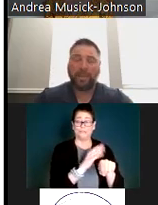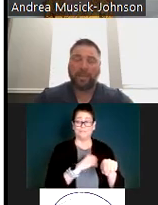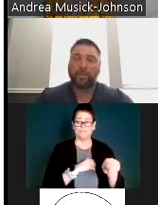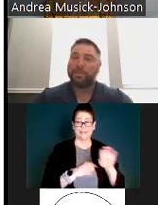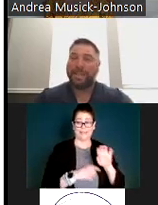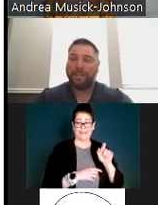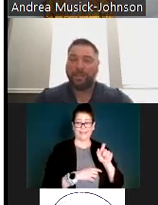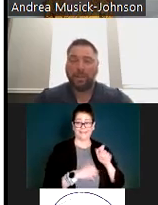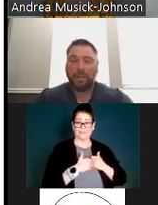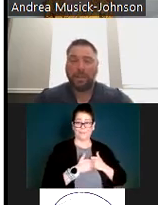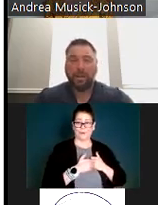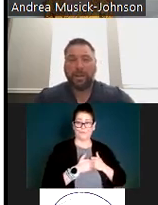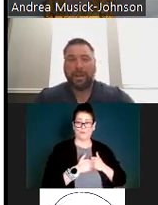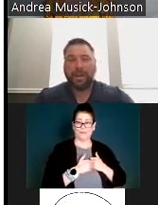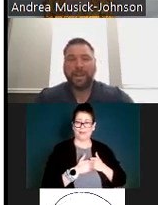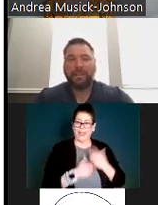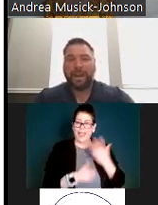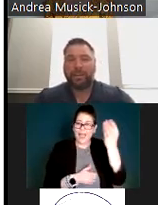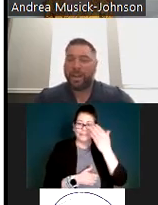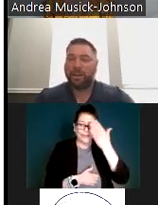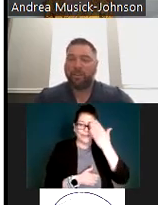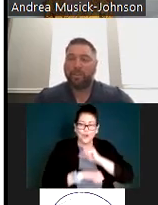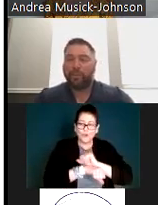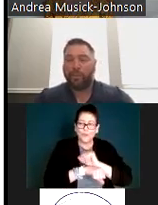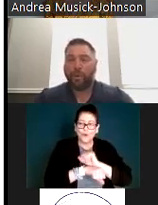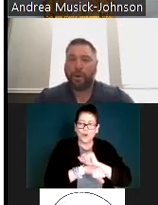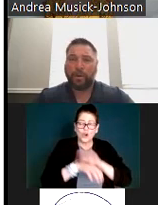I think it was on Christmas Eve. He had been in jail for